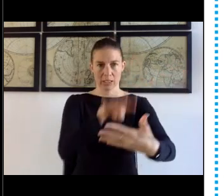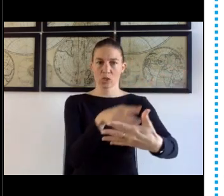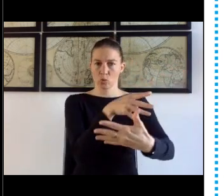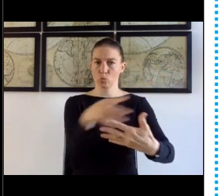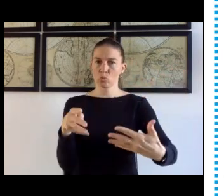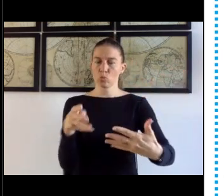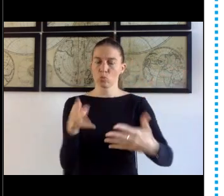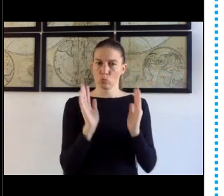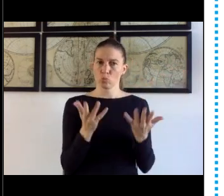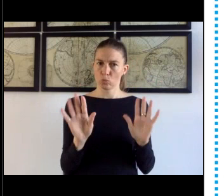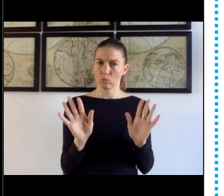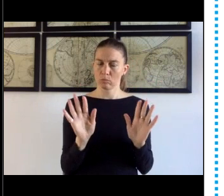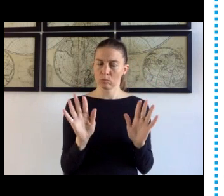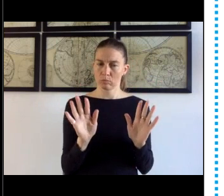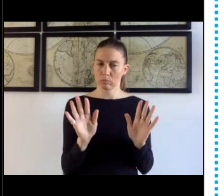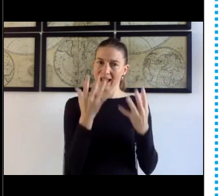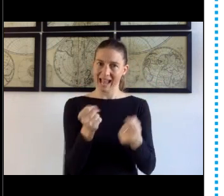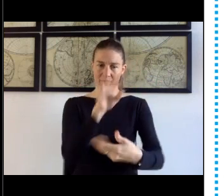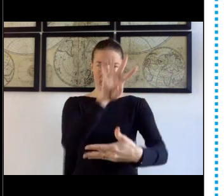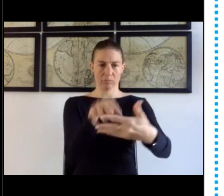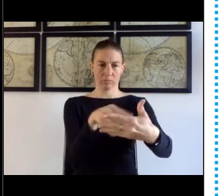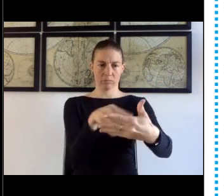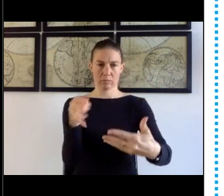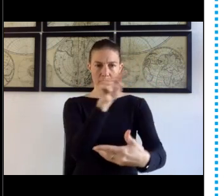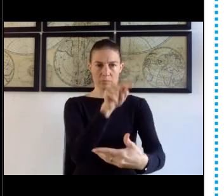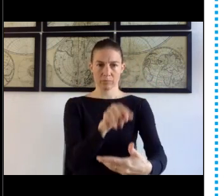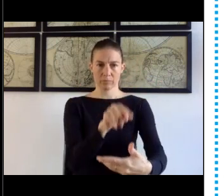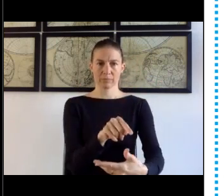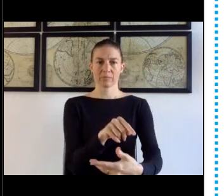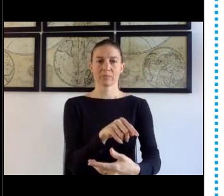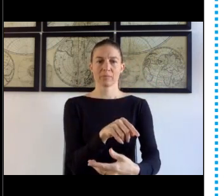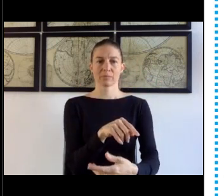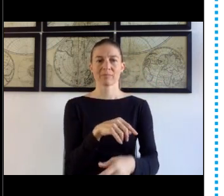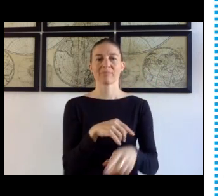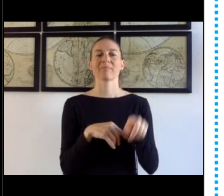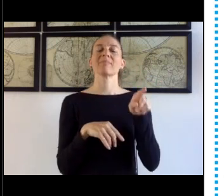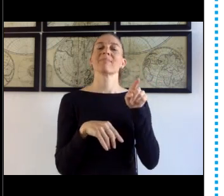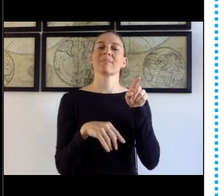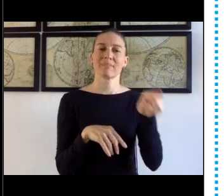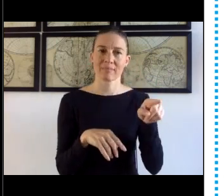These seem to be a rogue player. We hear a lot of complaints